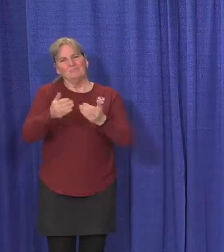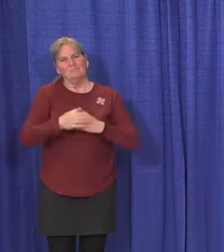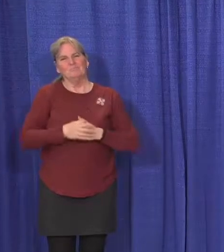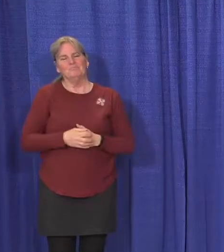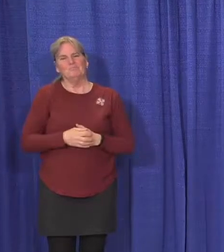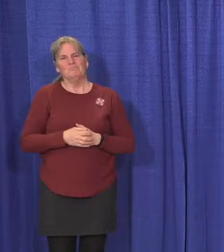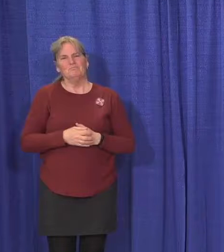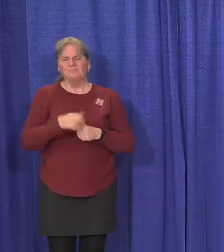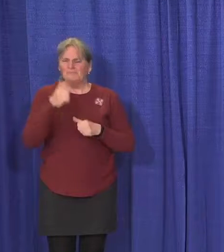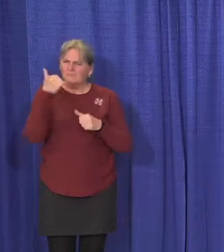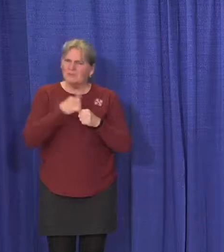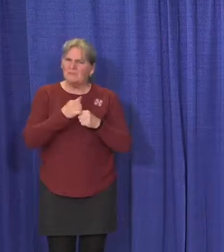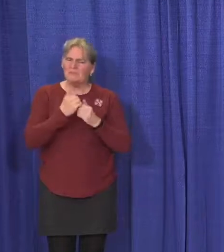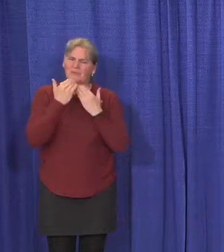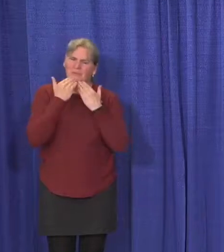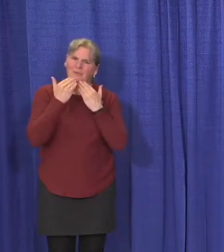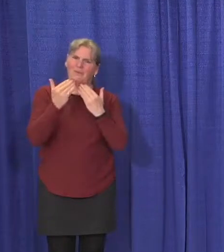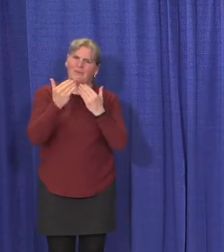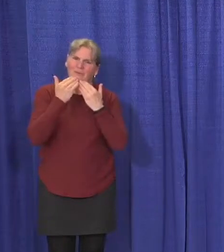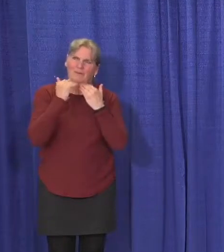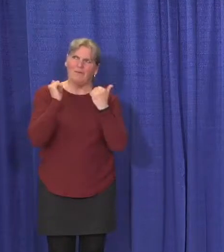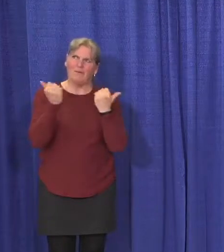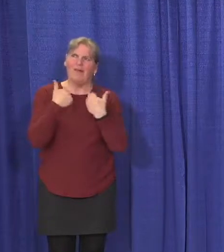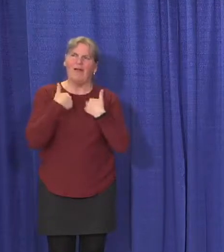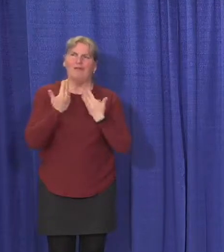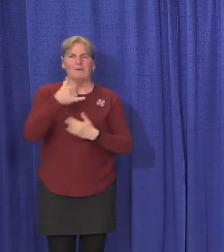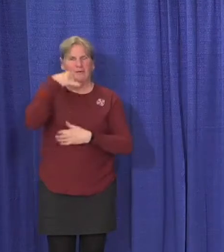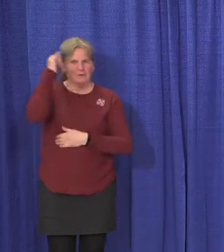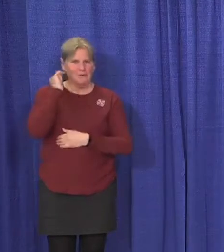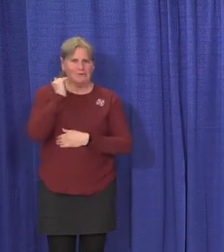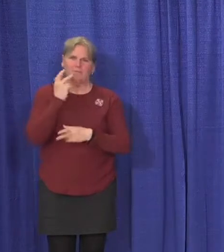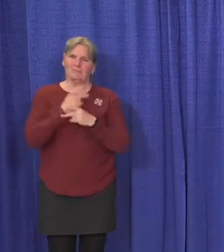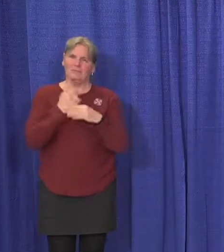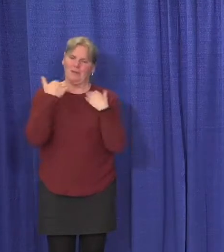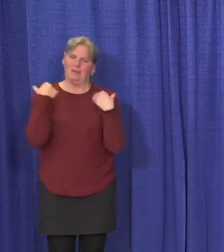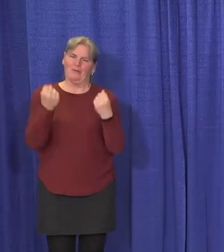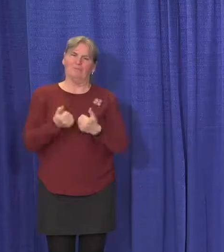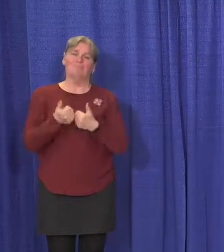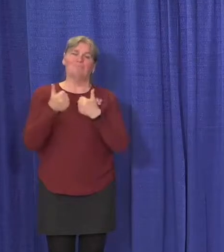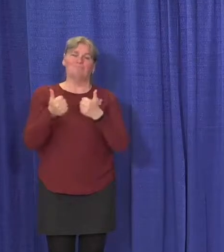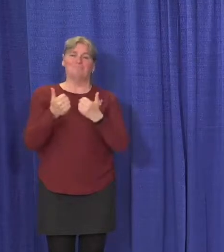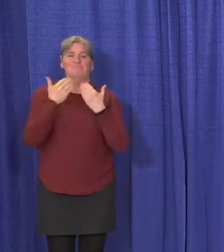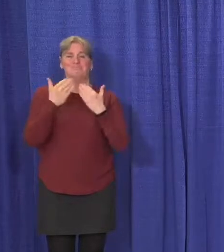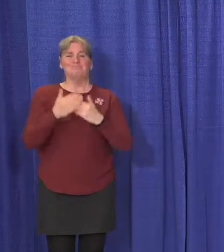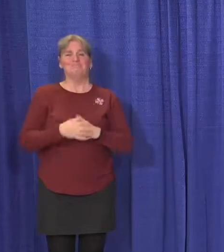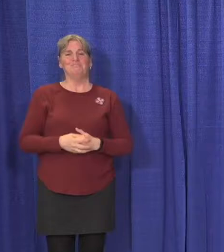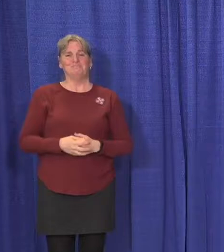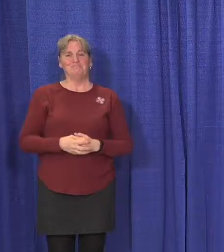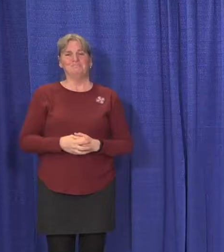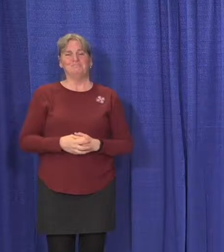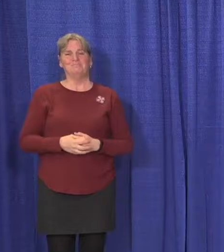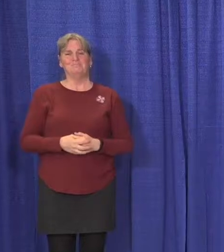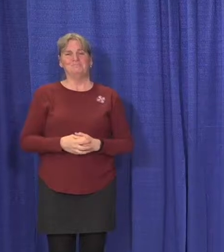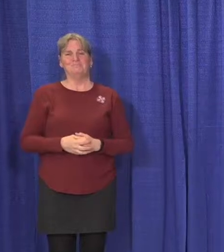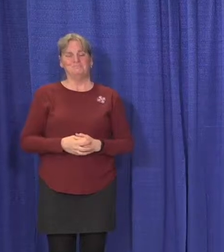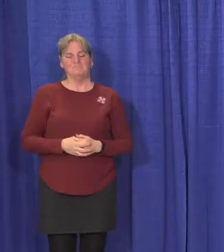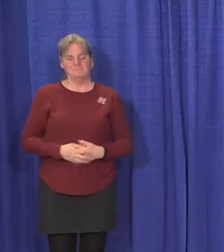Please take care of each other. Stay well.